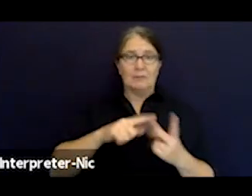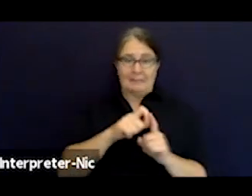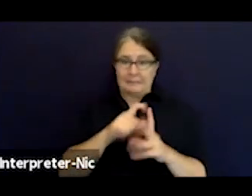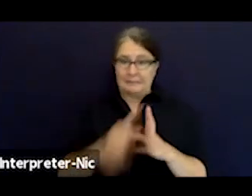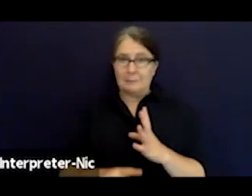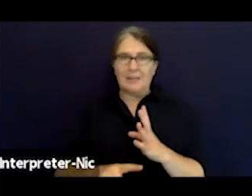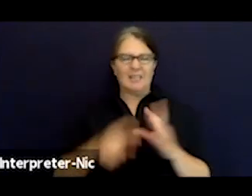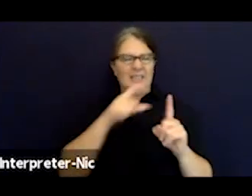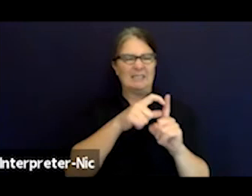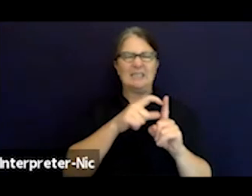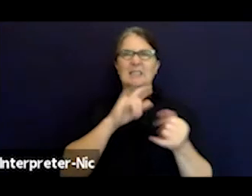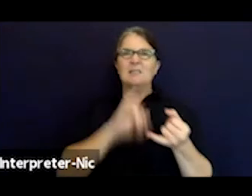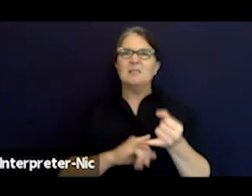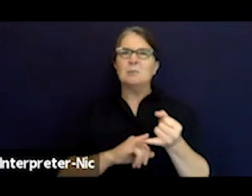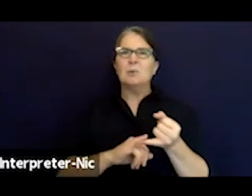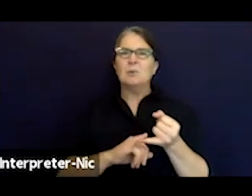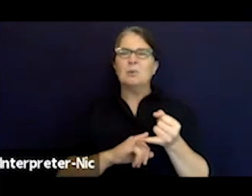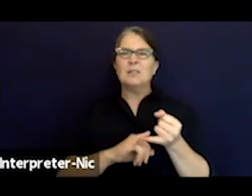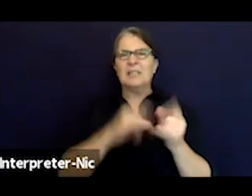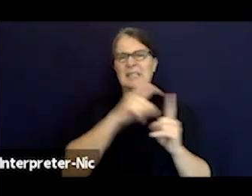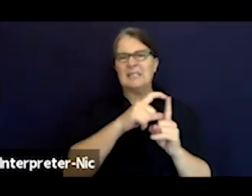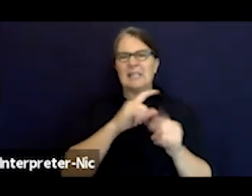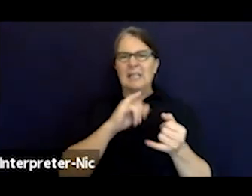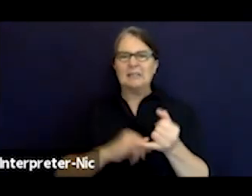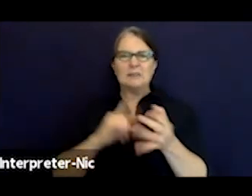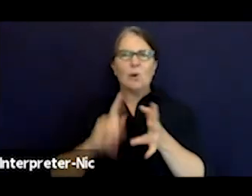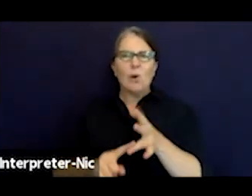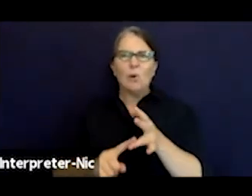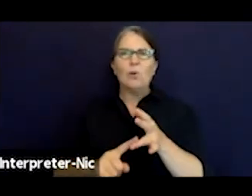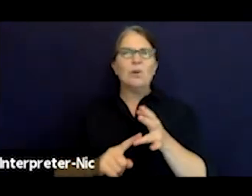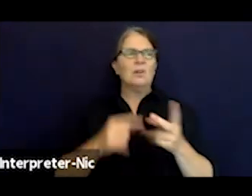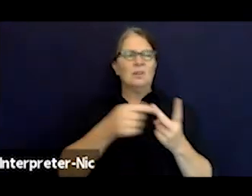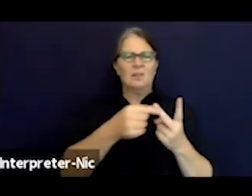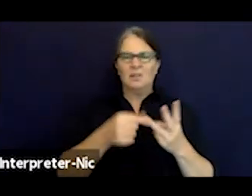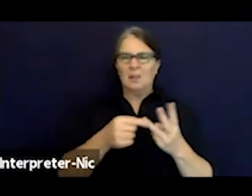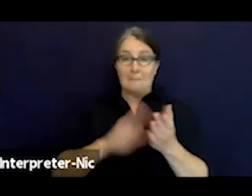technology and media people, if we can design interactions that help students